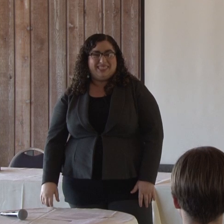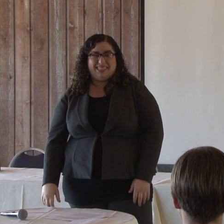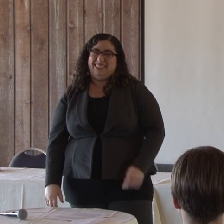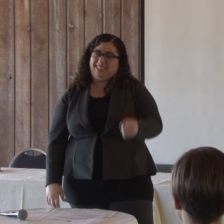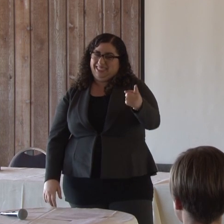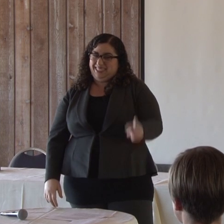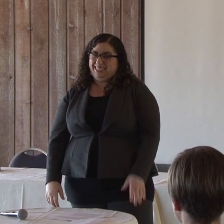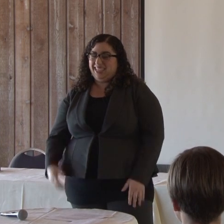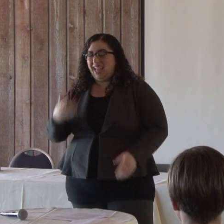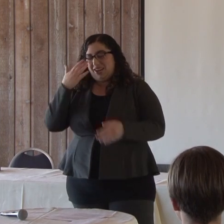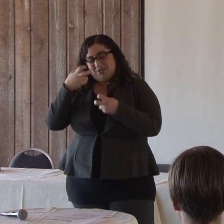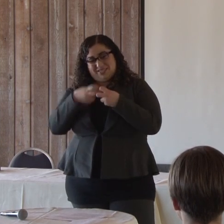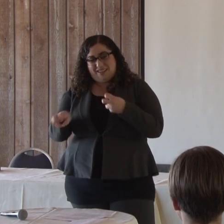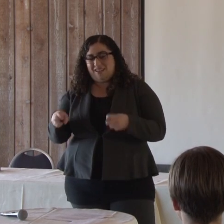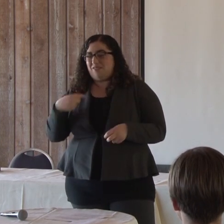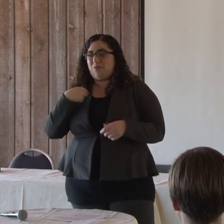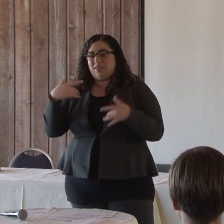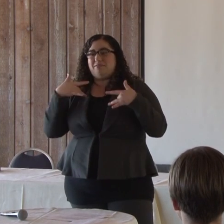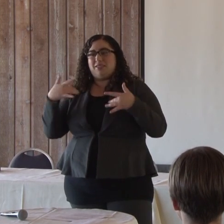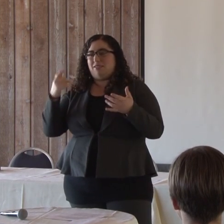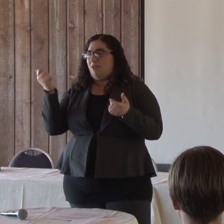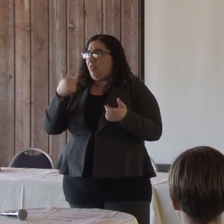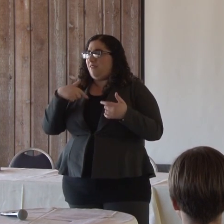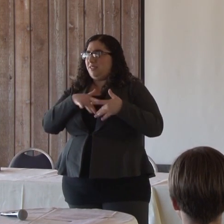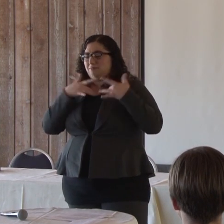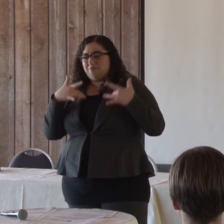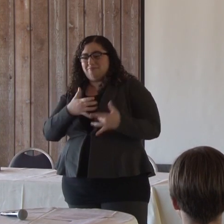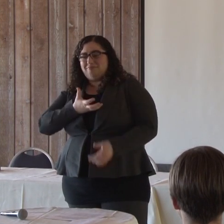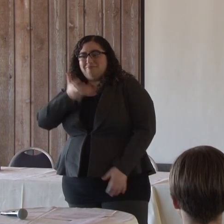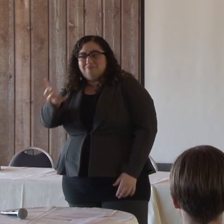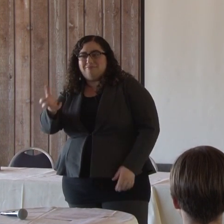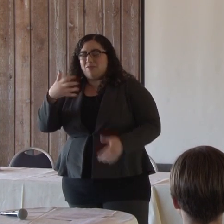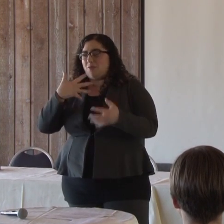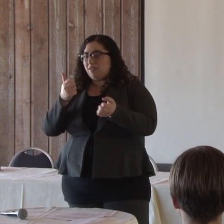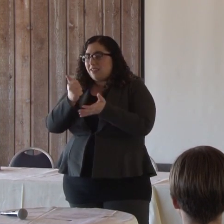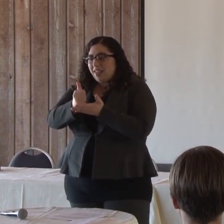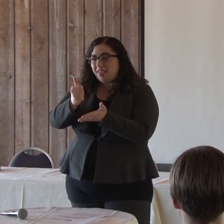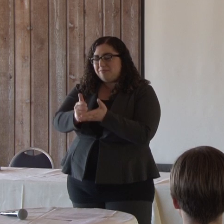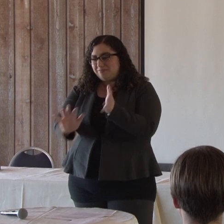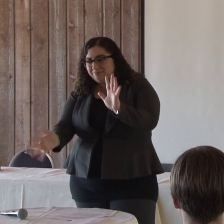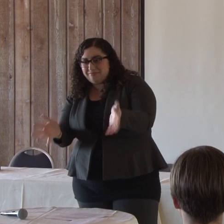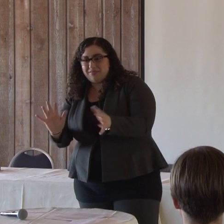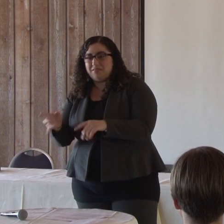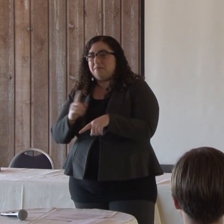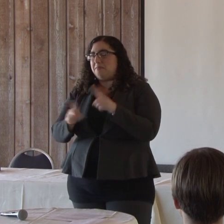either yes or no. And you can go from there. there Yeah I know it's tough.